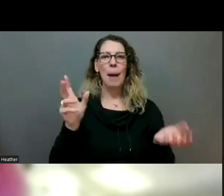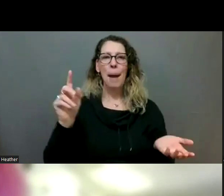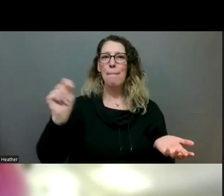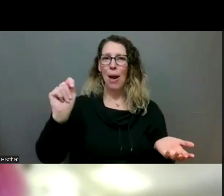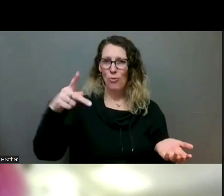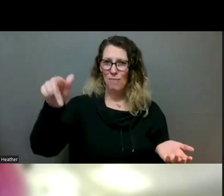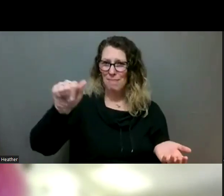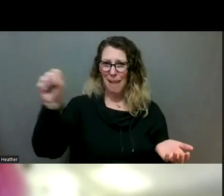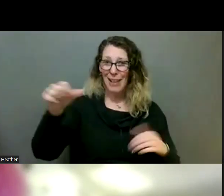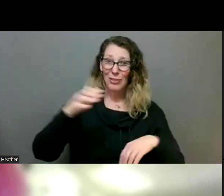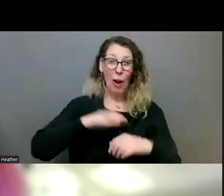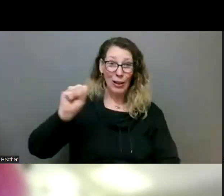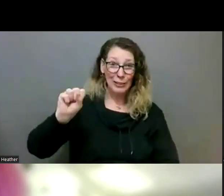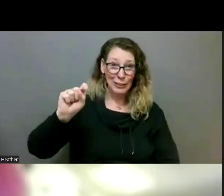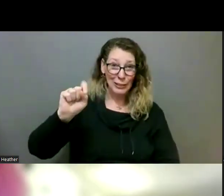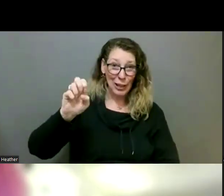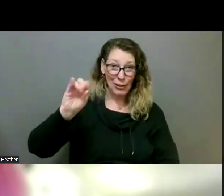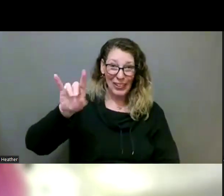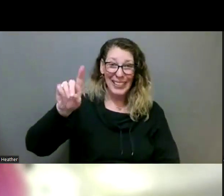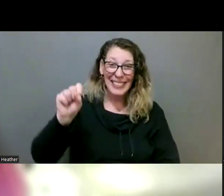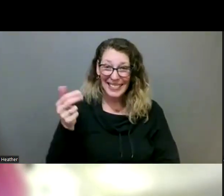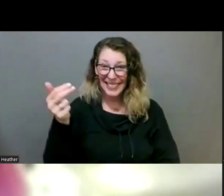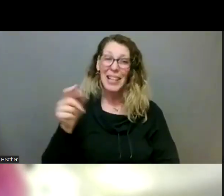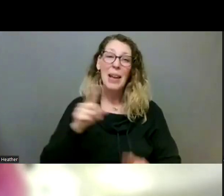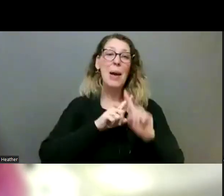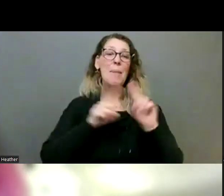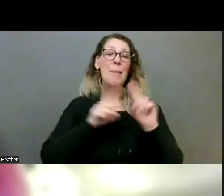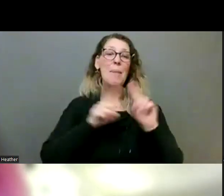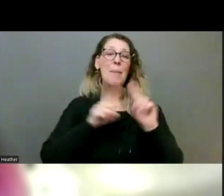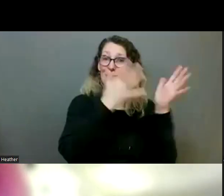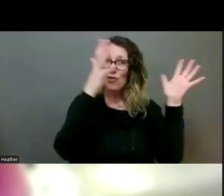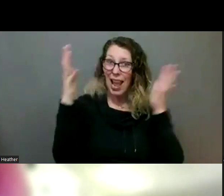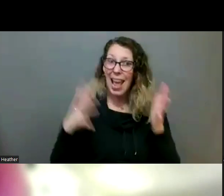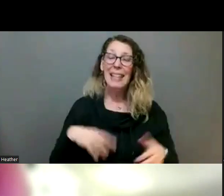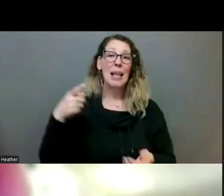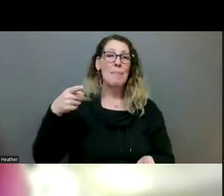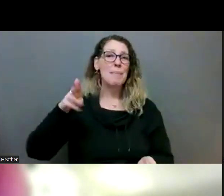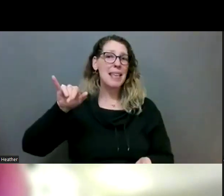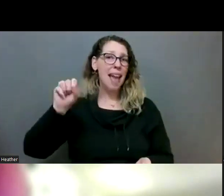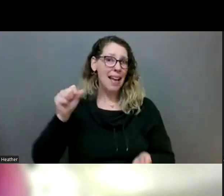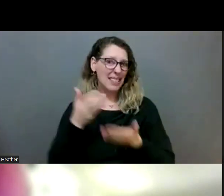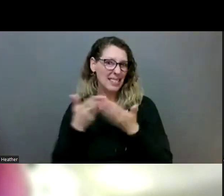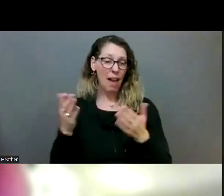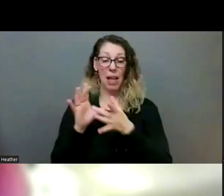on steroids but it also does praises and PBIS stuff and in that, I was able to make